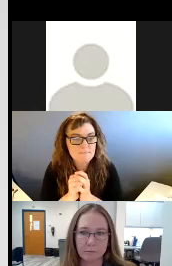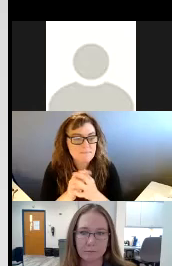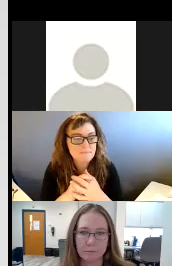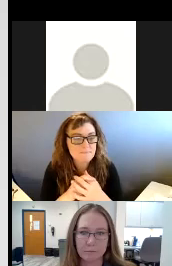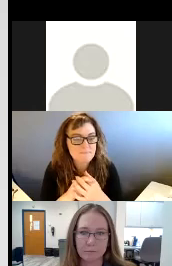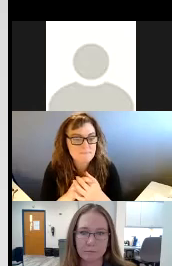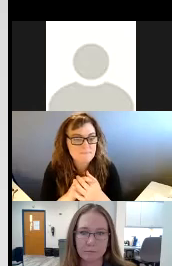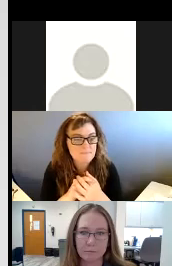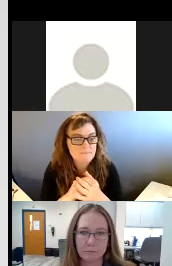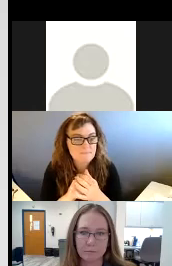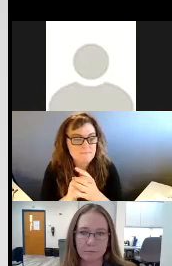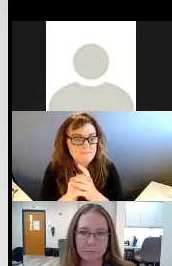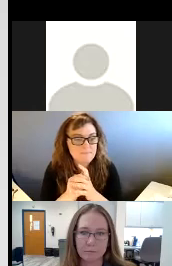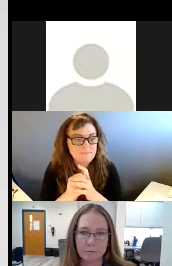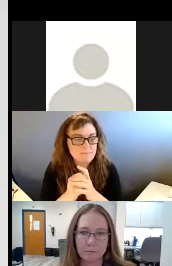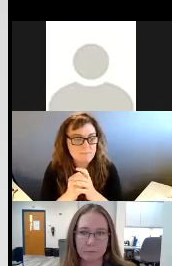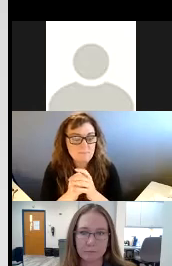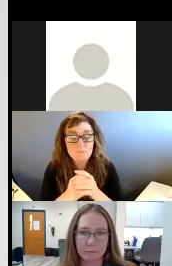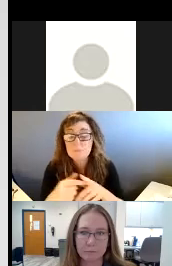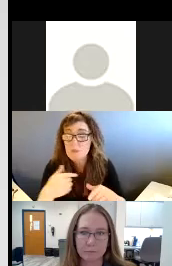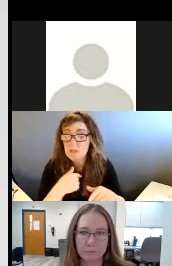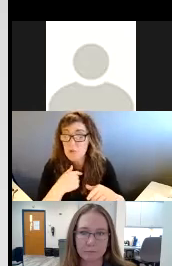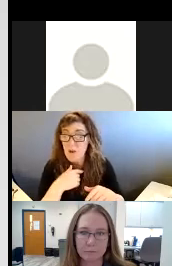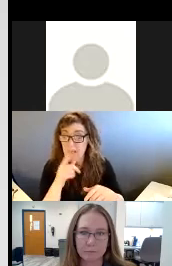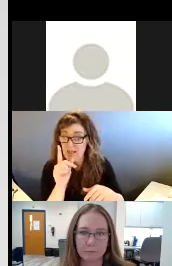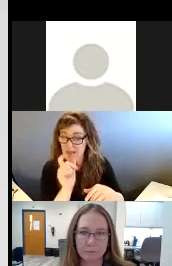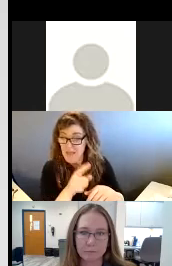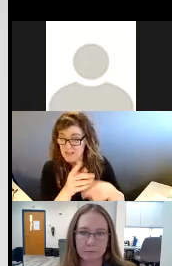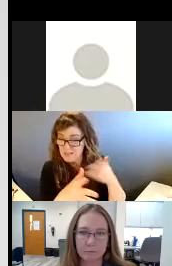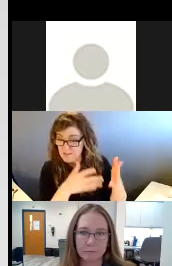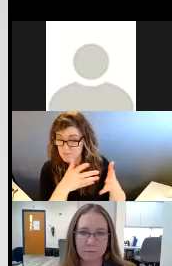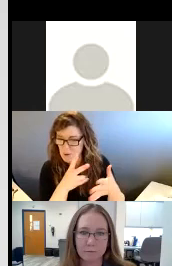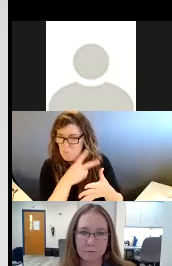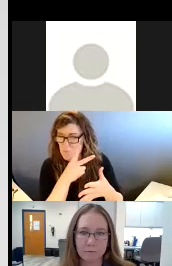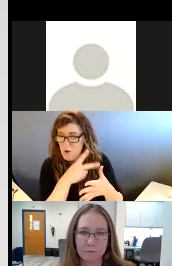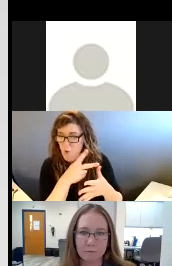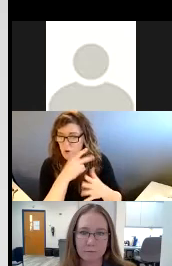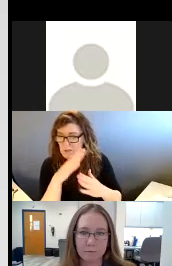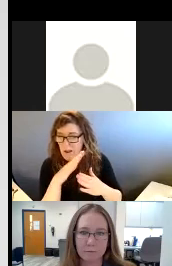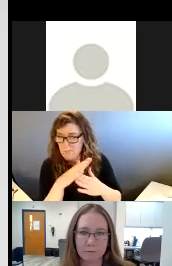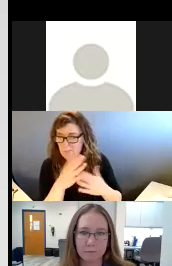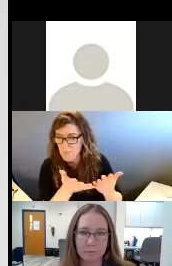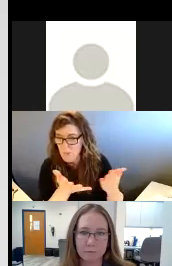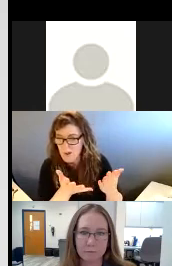SO, WHEN I ASKED THEM, THEY SAID THAT THEIR PRIORITIES WHEN THEY WERE PUTTING THEIR ENTRANCES IN